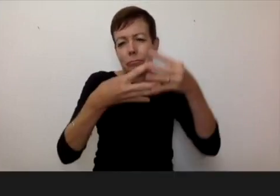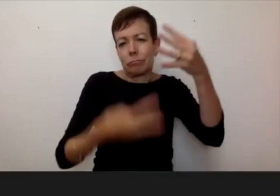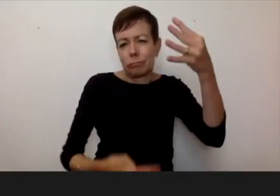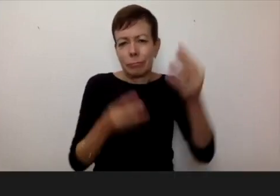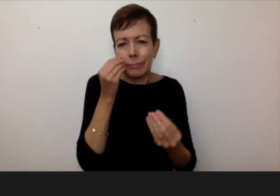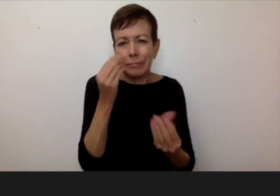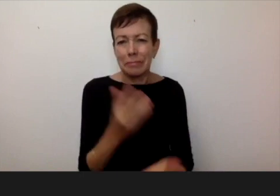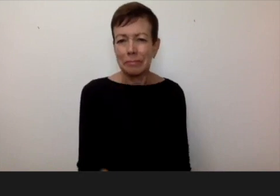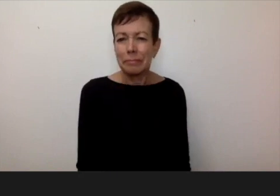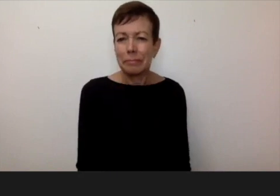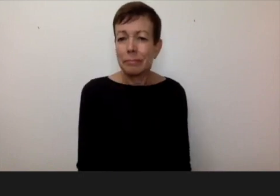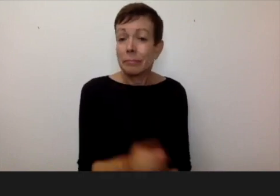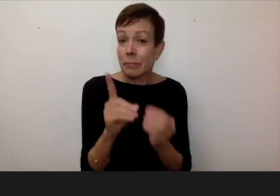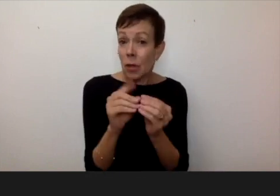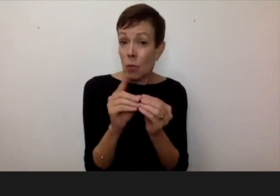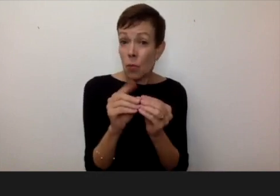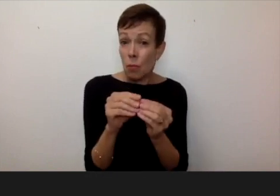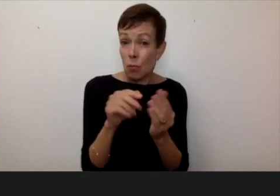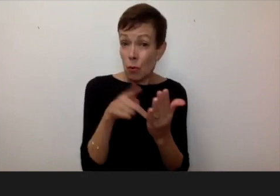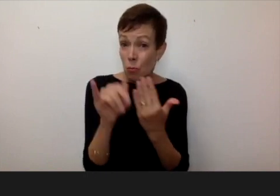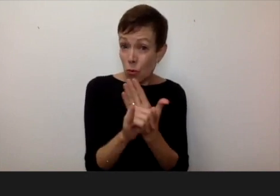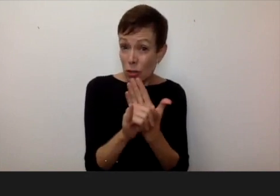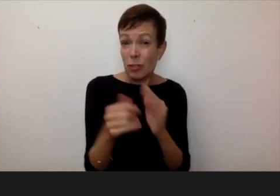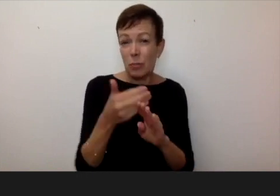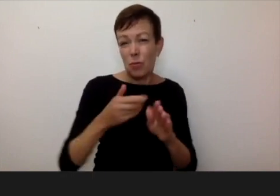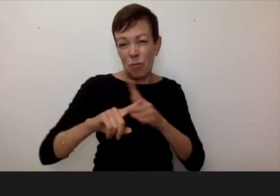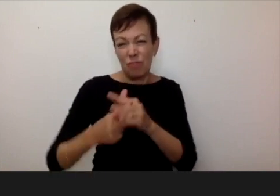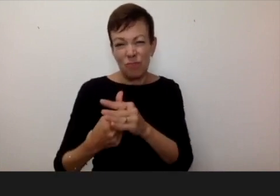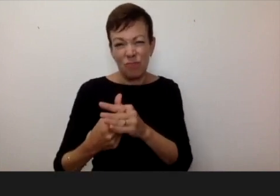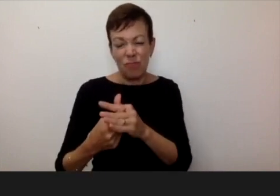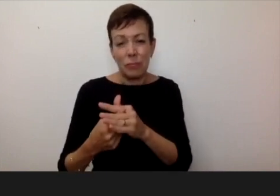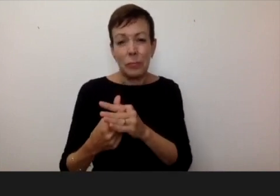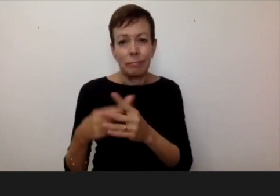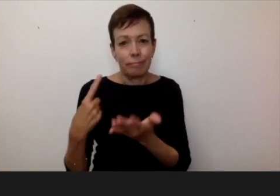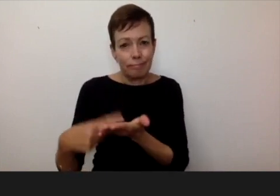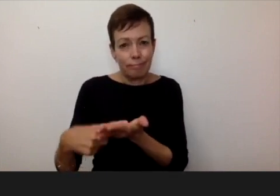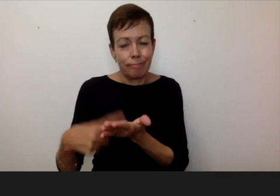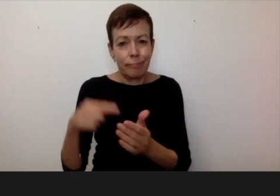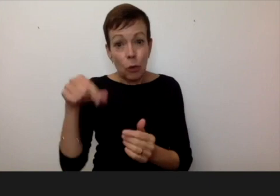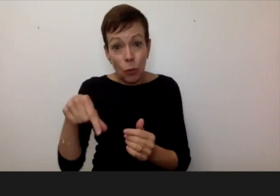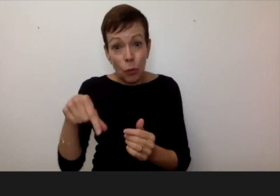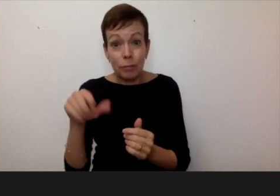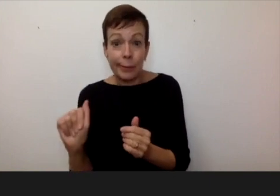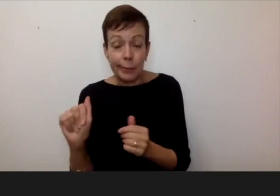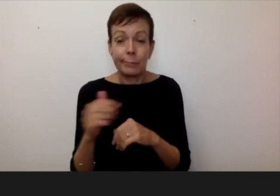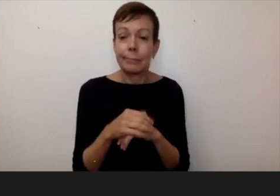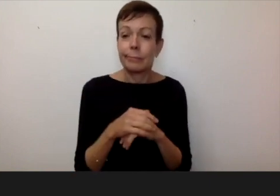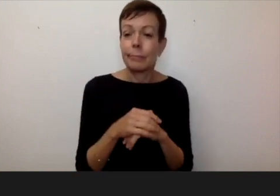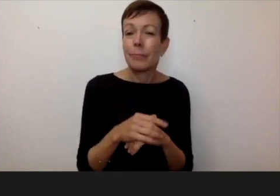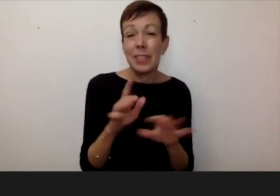there's one more project before we head into the q a that i'd like to highlight it's very important that we write letters to our mps